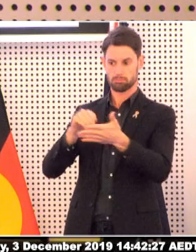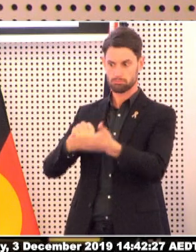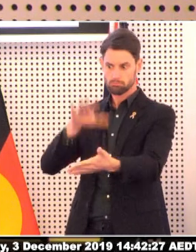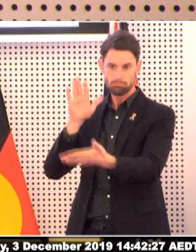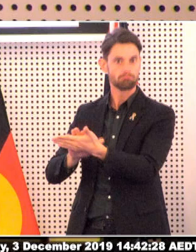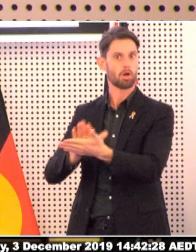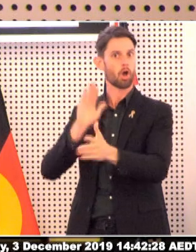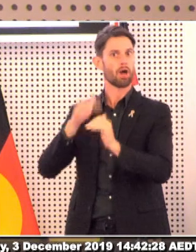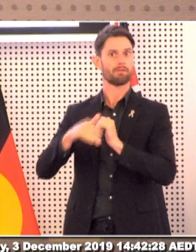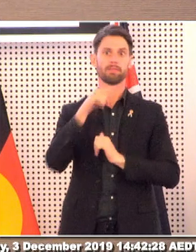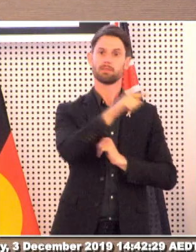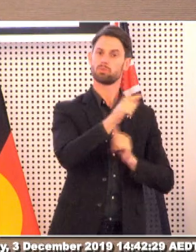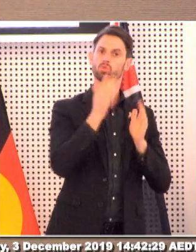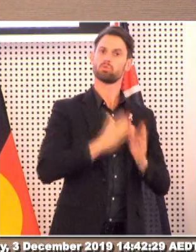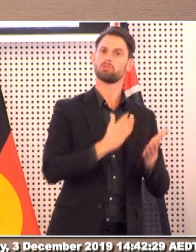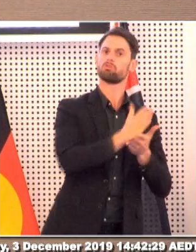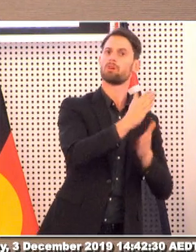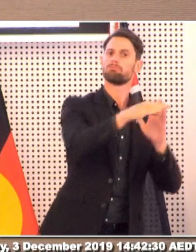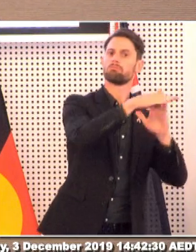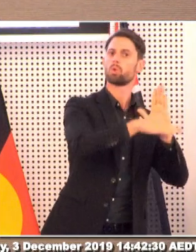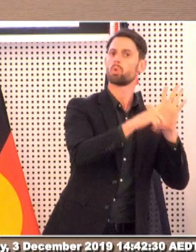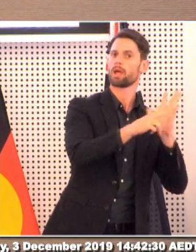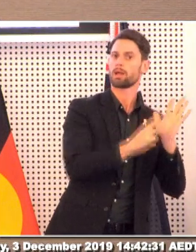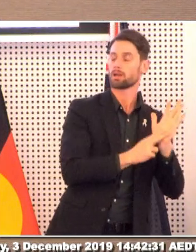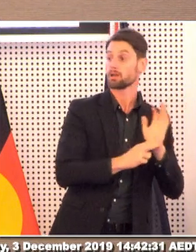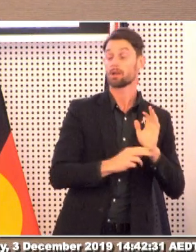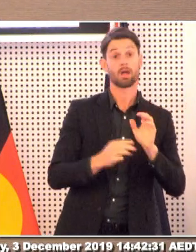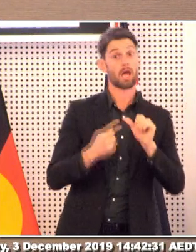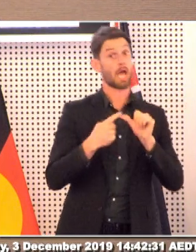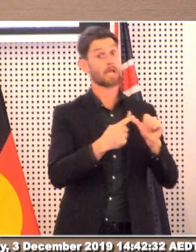Well, I think the – the Disability Act does try to give effect to